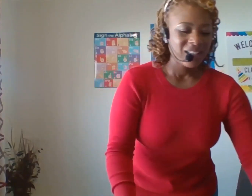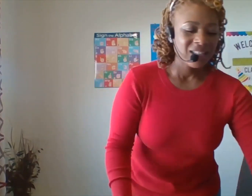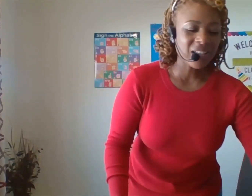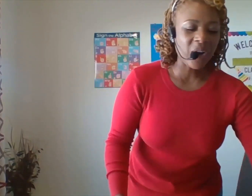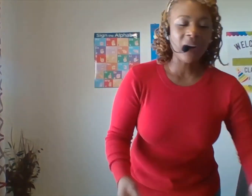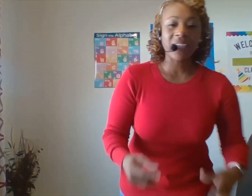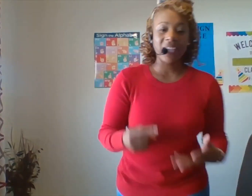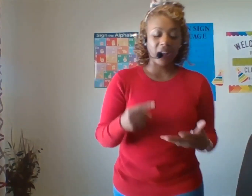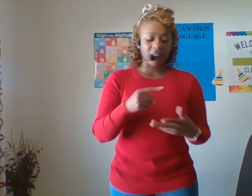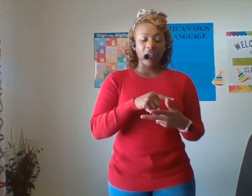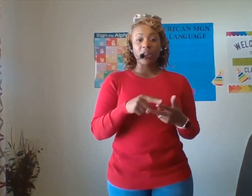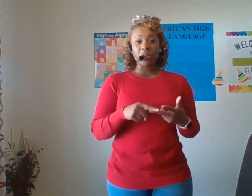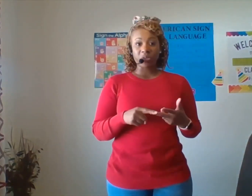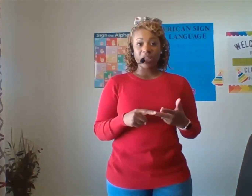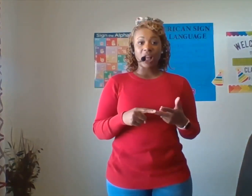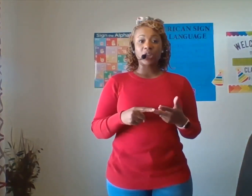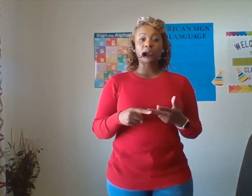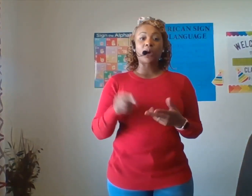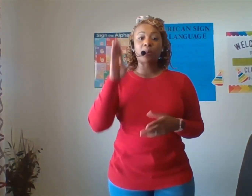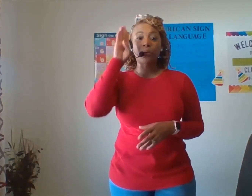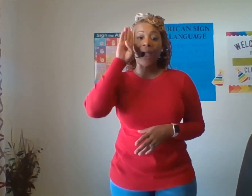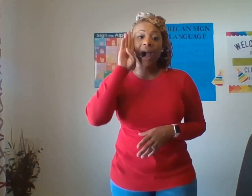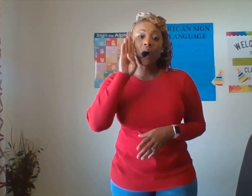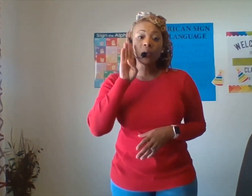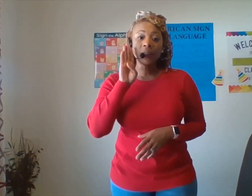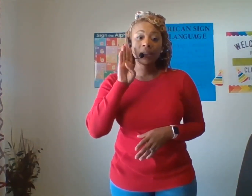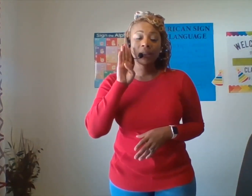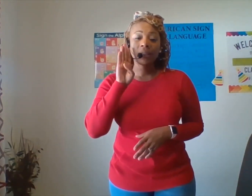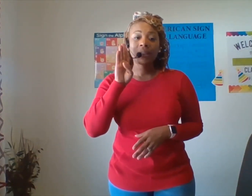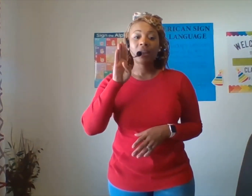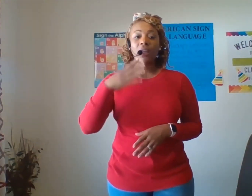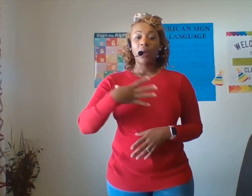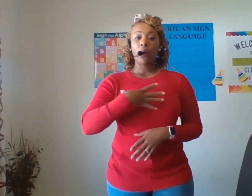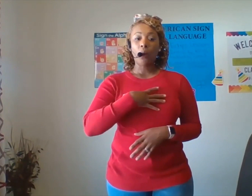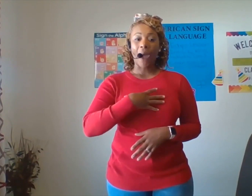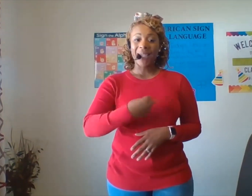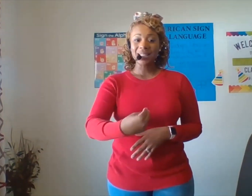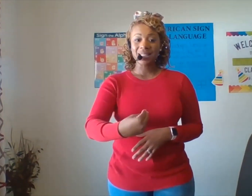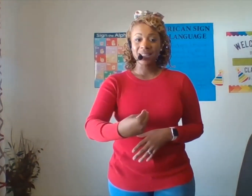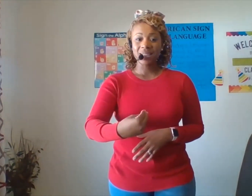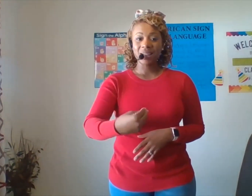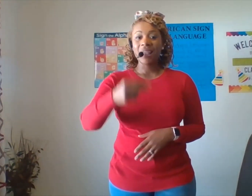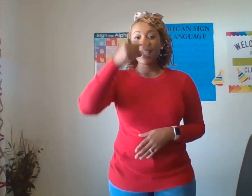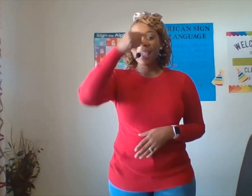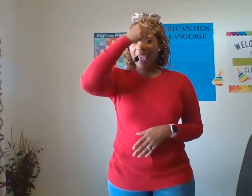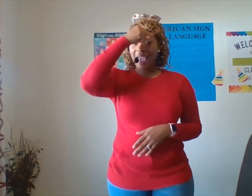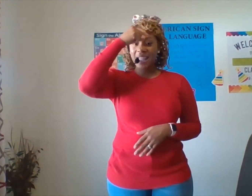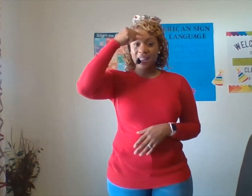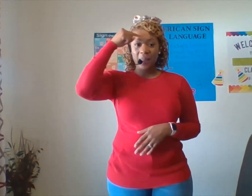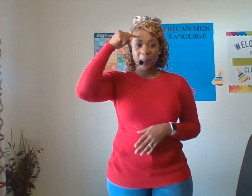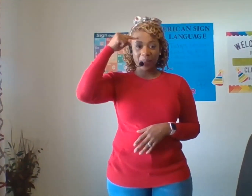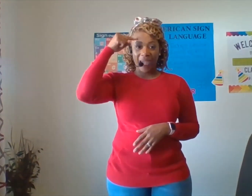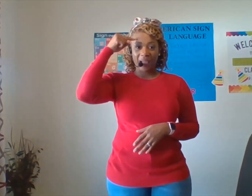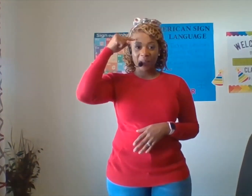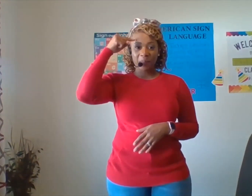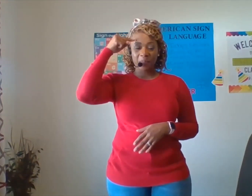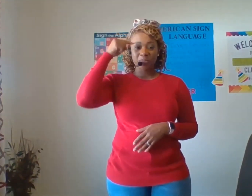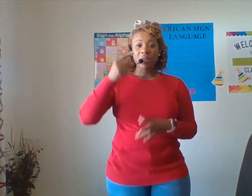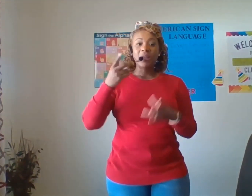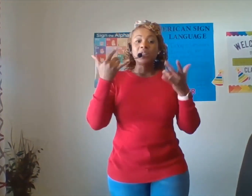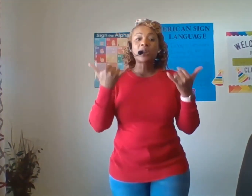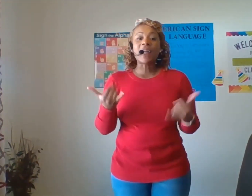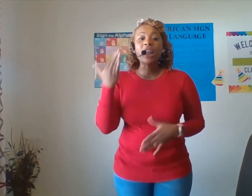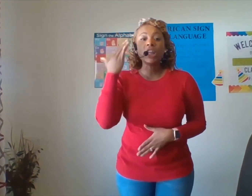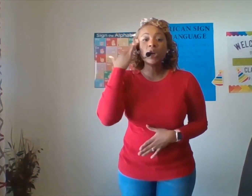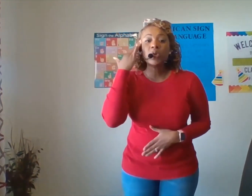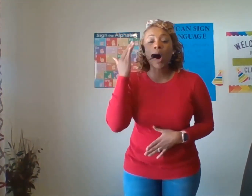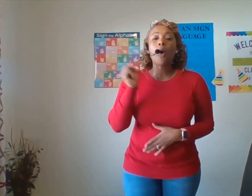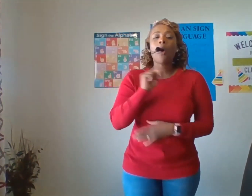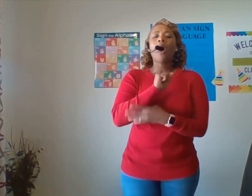and our other three colors were brown white and black so now that you know all